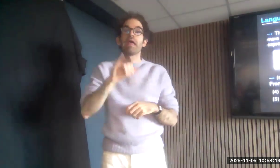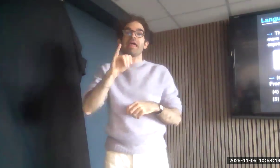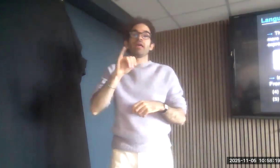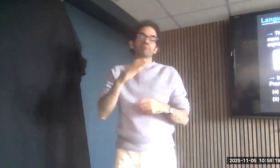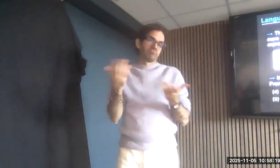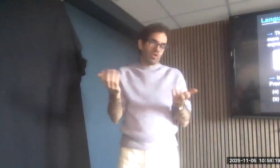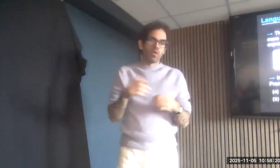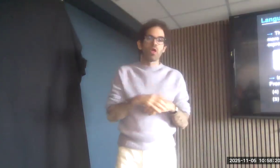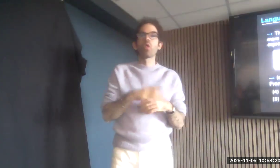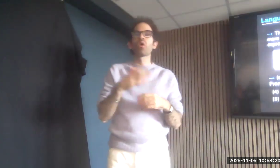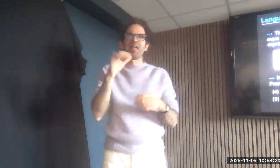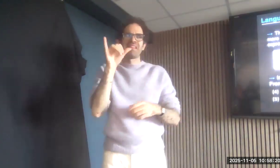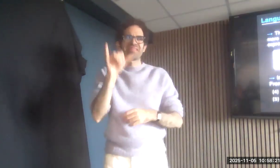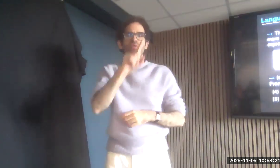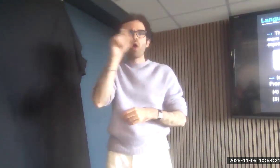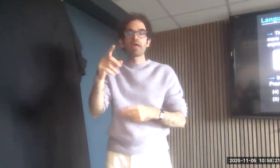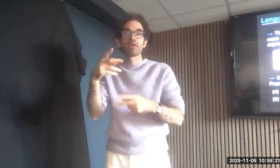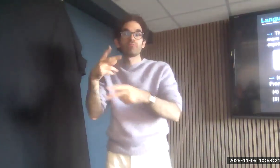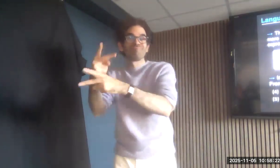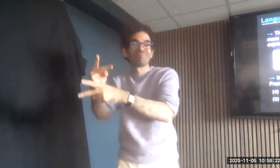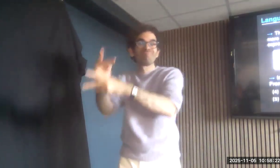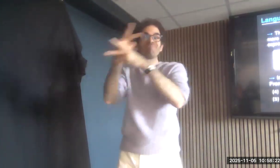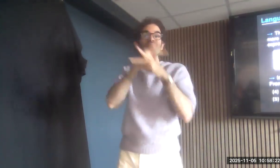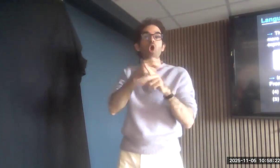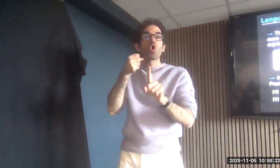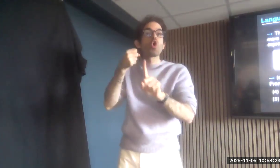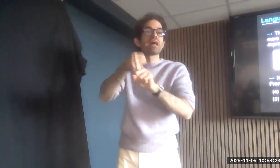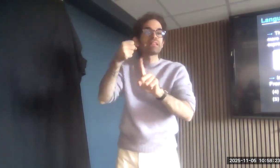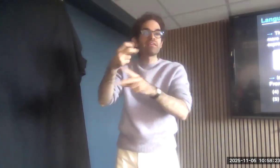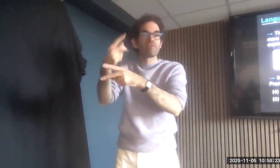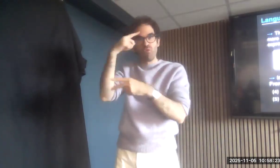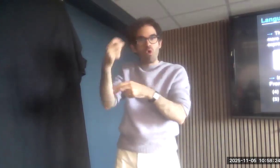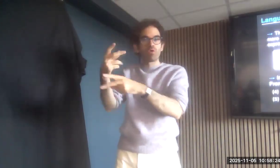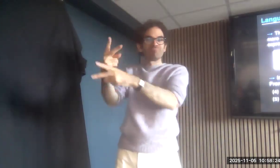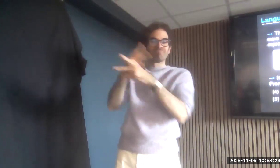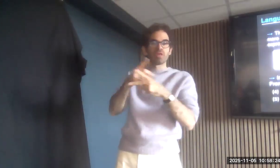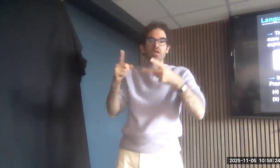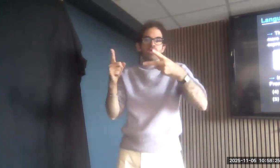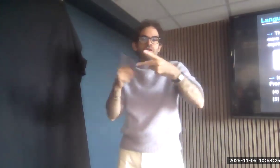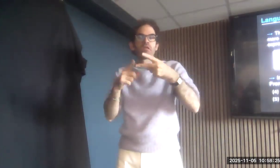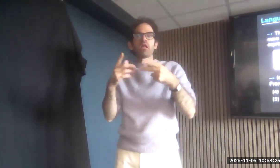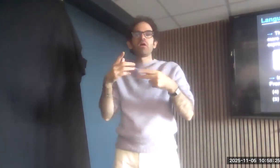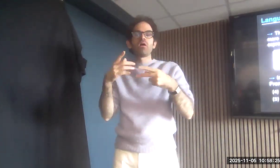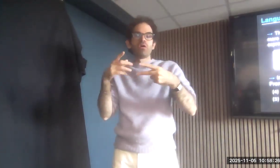Showing the pedals of the bike.